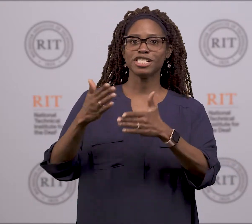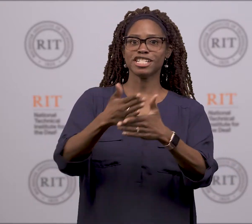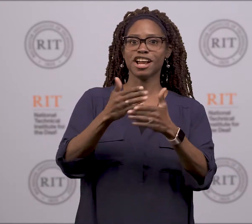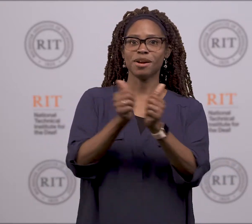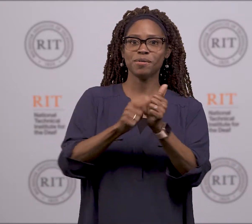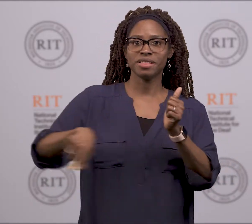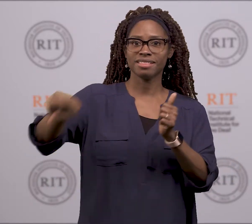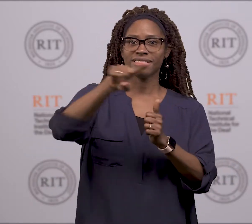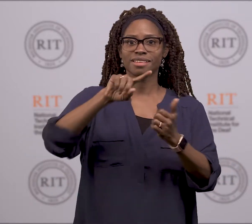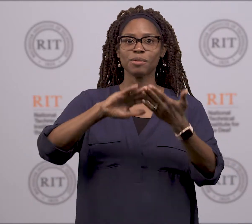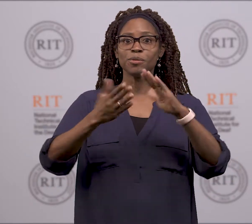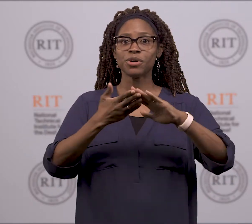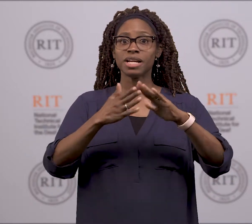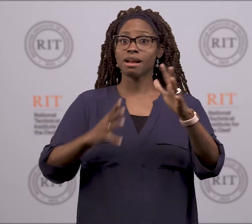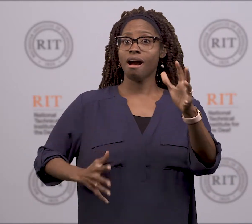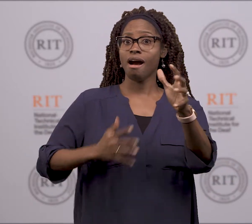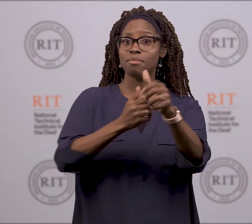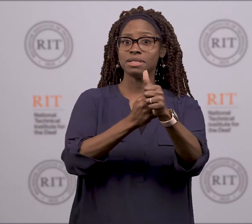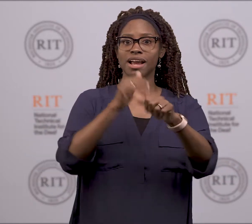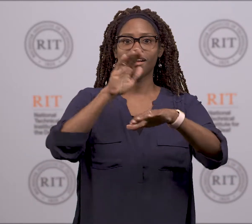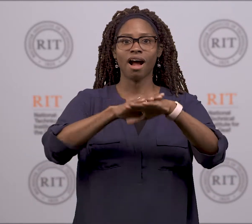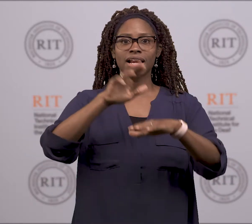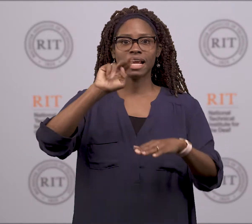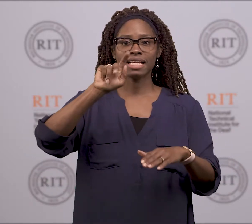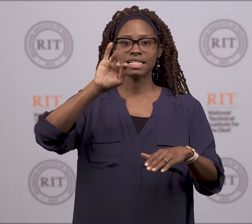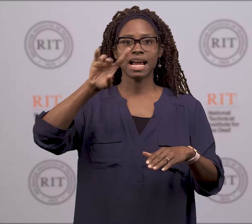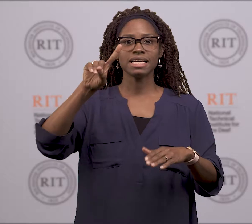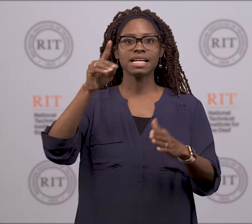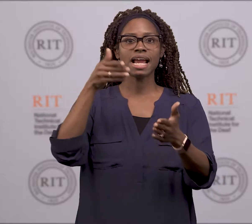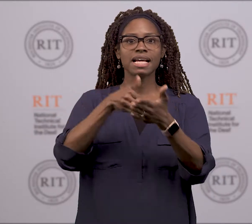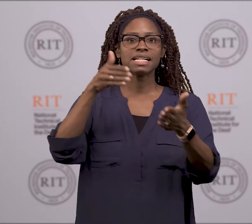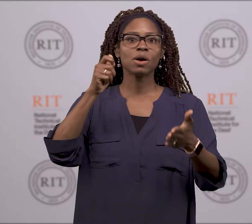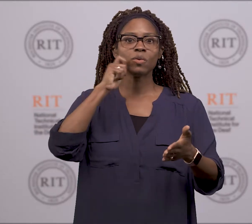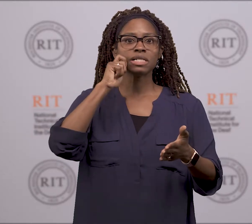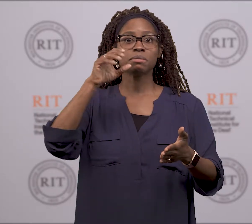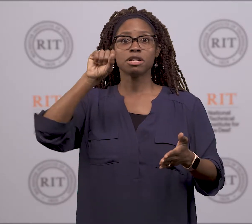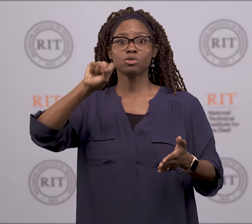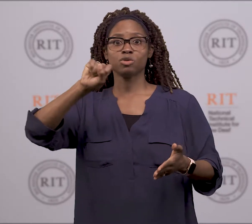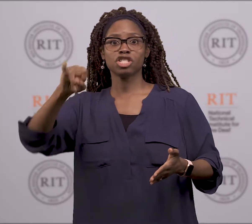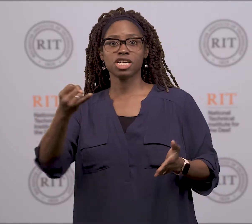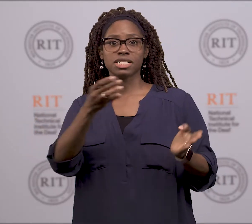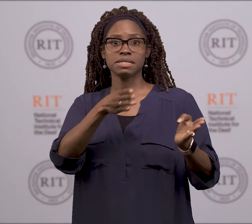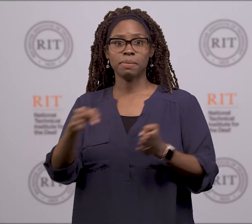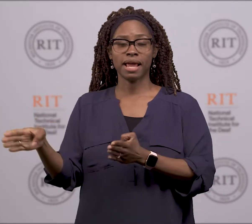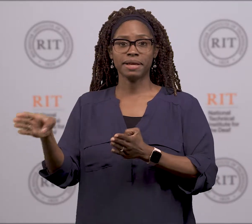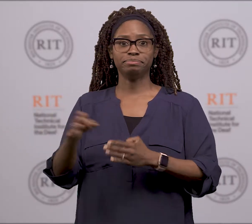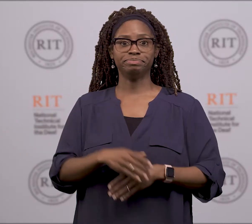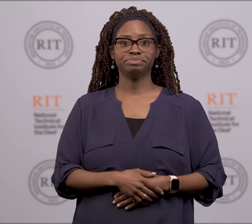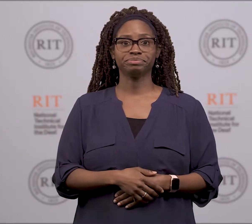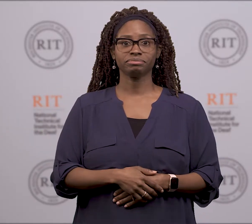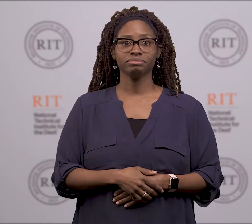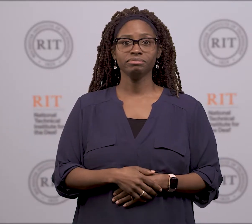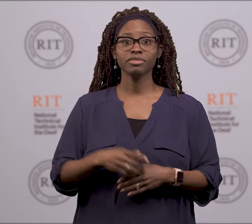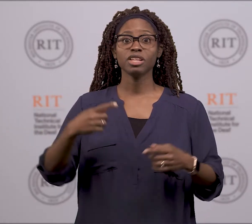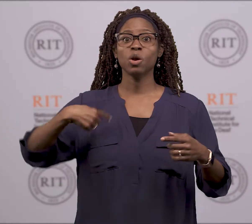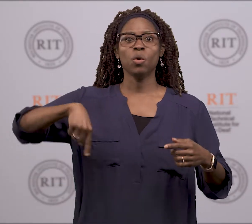I am pleased to share with our community an update on NTID’s Antiracism and Social Justice Plan.